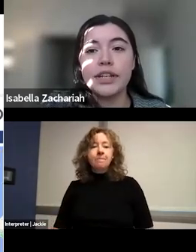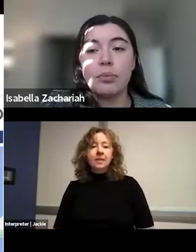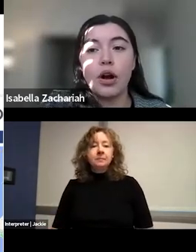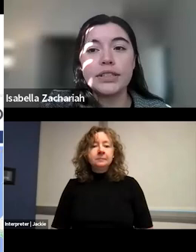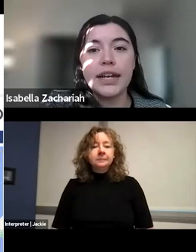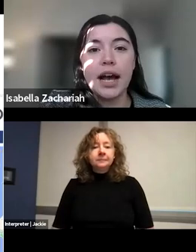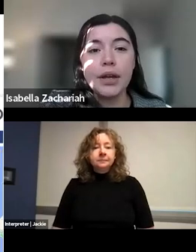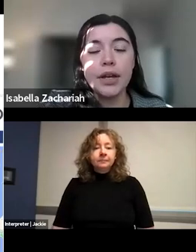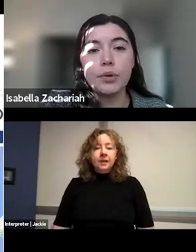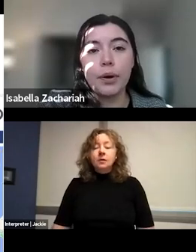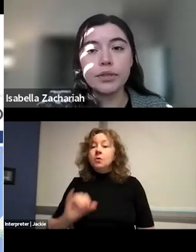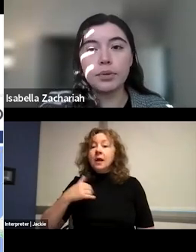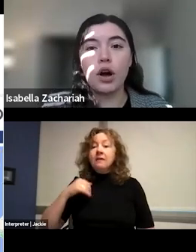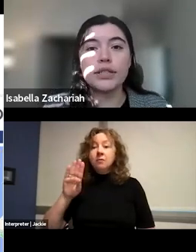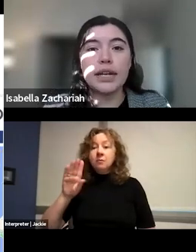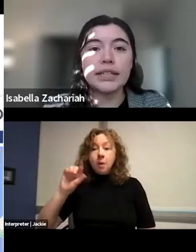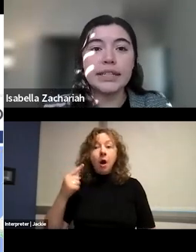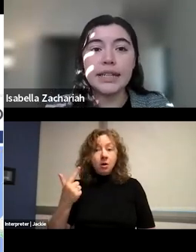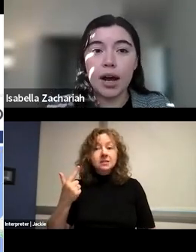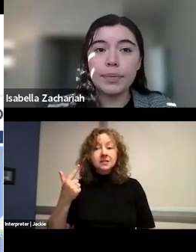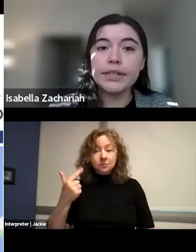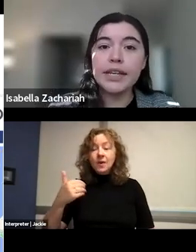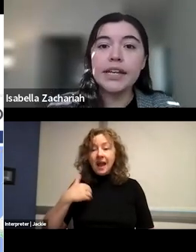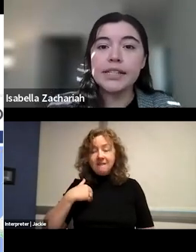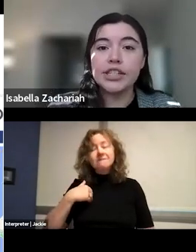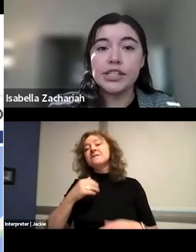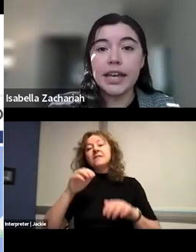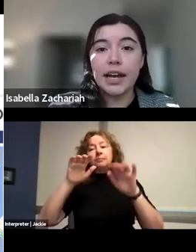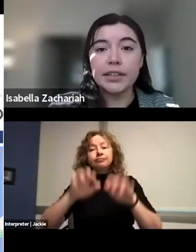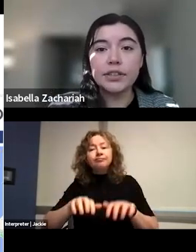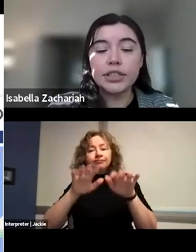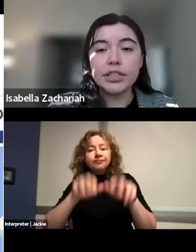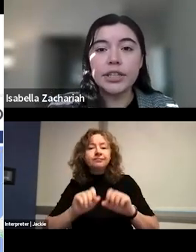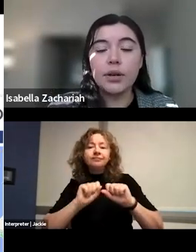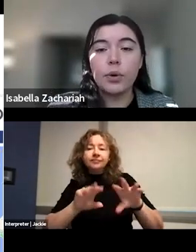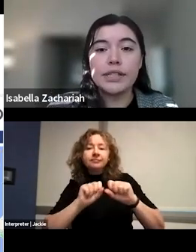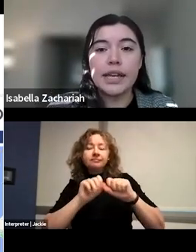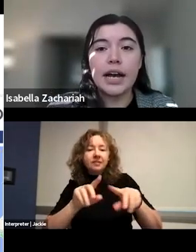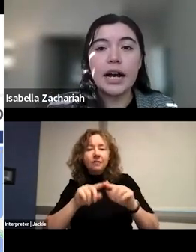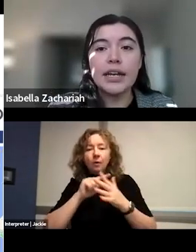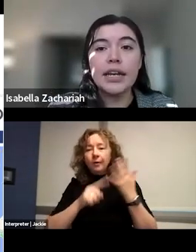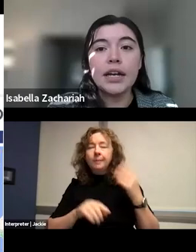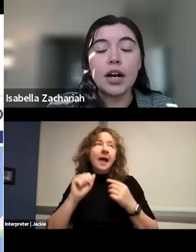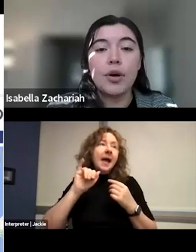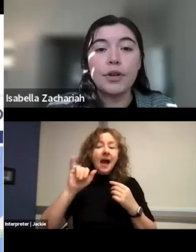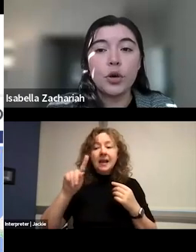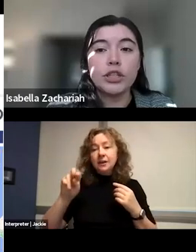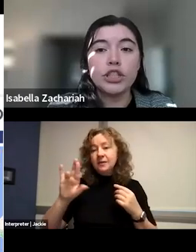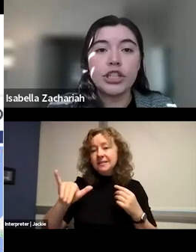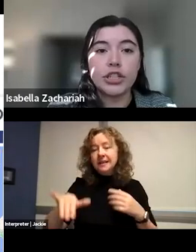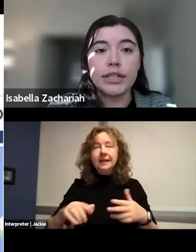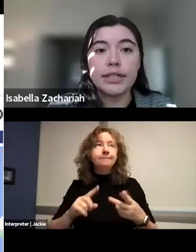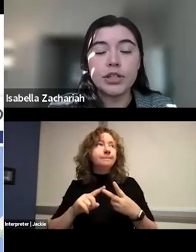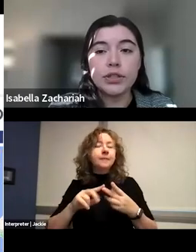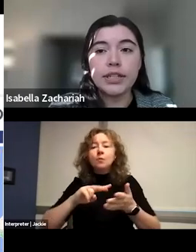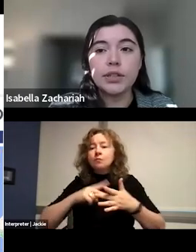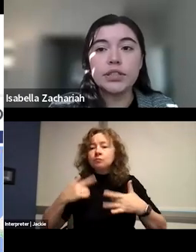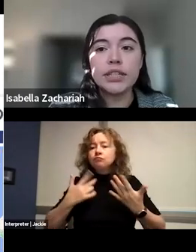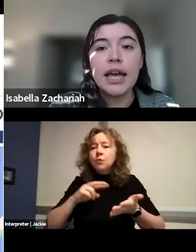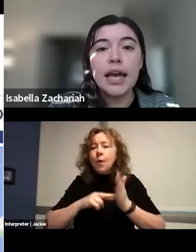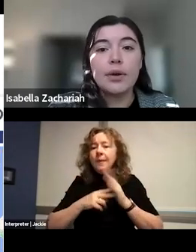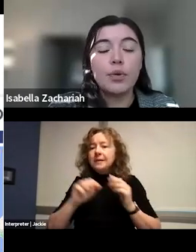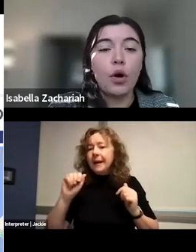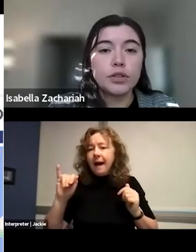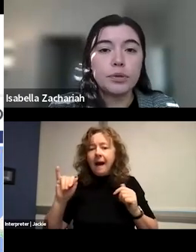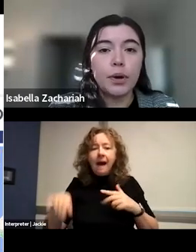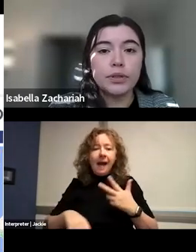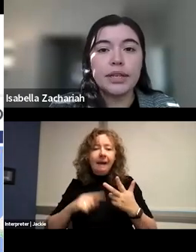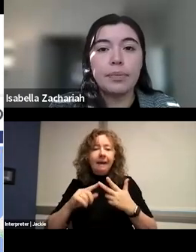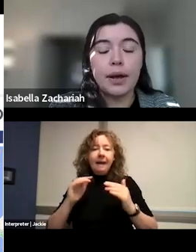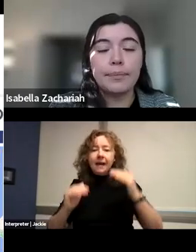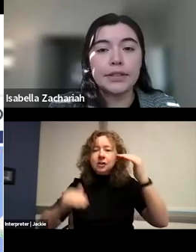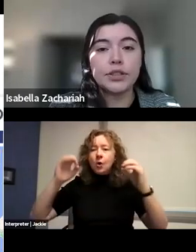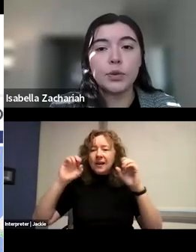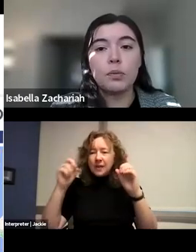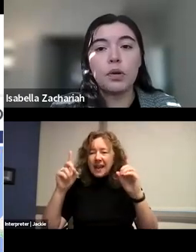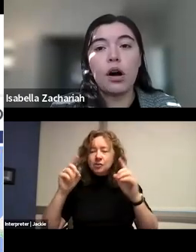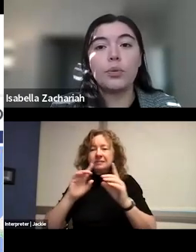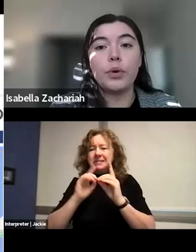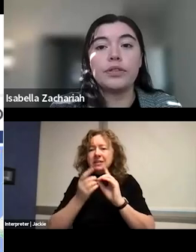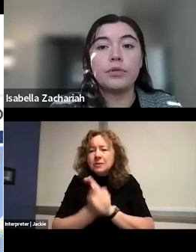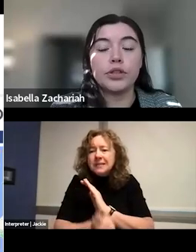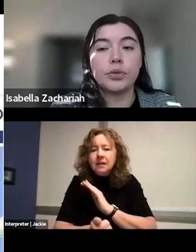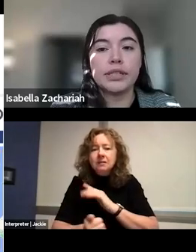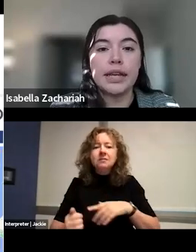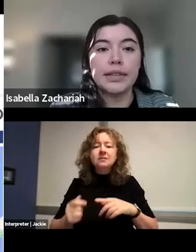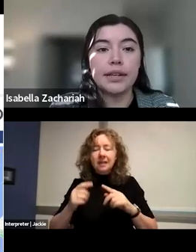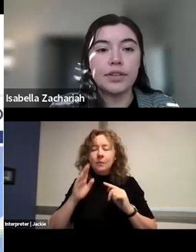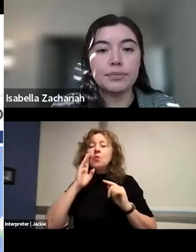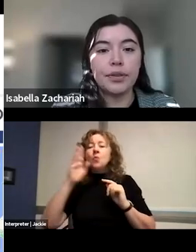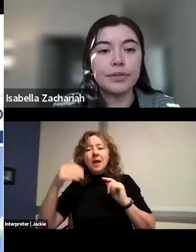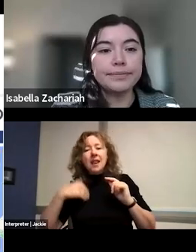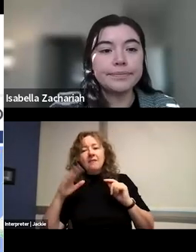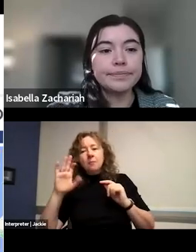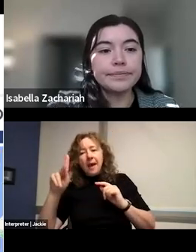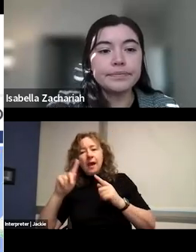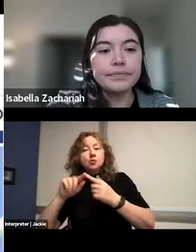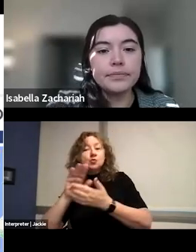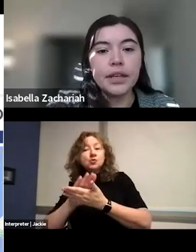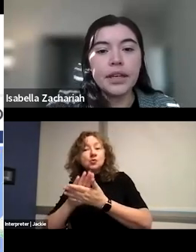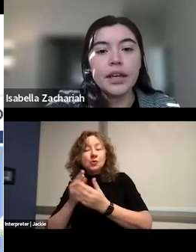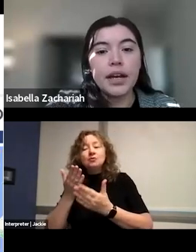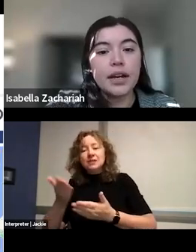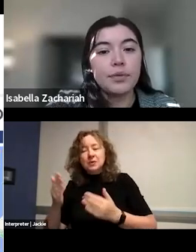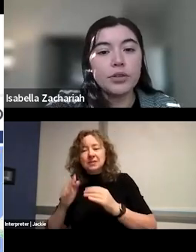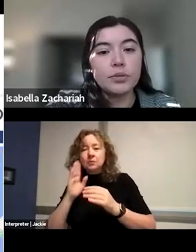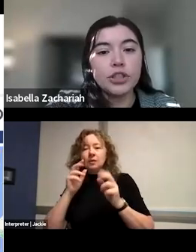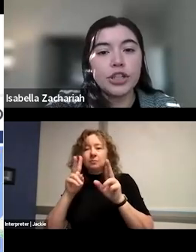Isabella Zachariah: Next to our stories, tab on our website, you'll see our blogs tab. We post blogs on key topics, such as AI literacy, what is AI adult education and digital skills? And we will also be posting a black back to school blog with resources. At the end of this month.